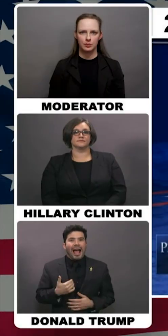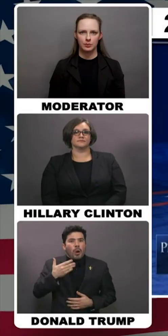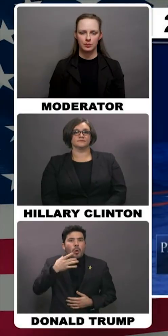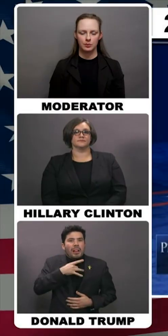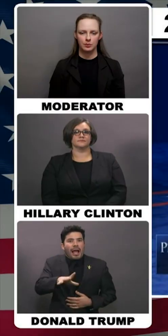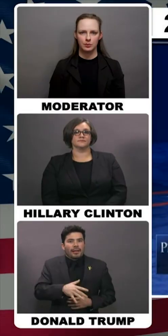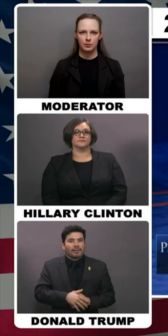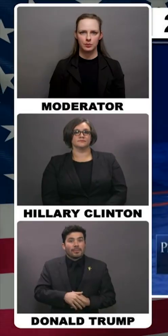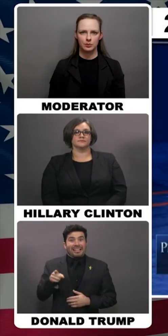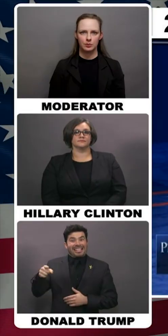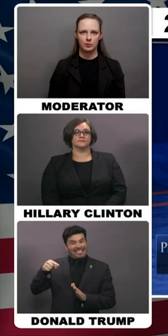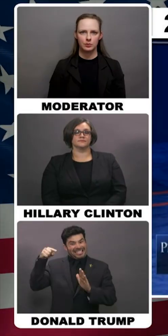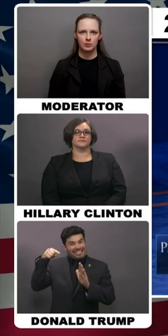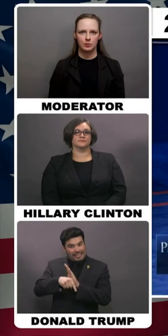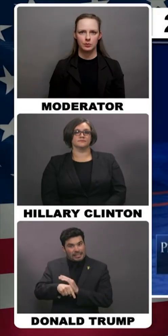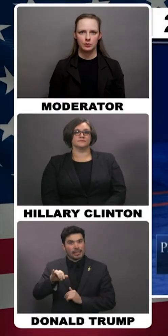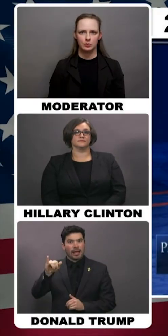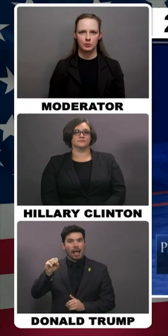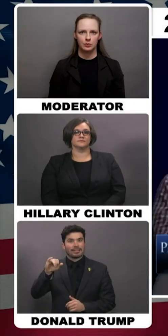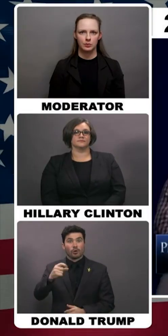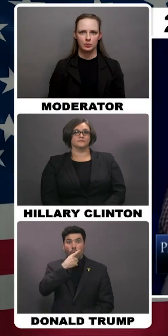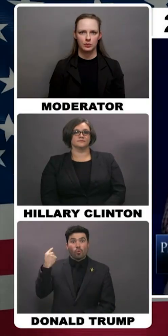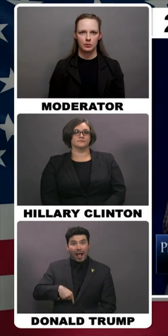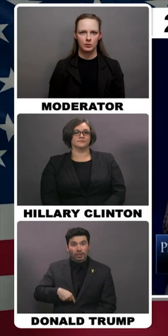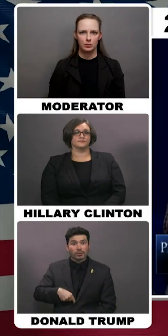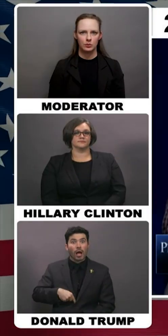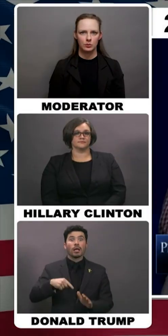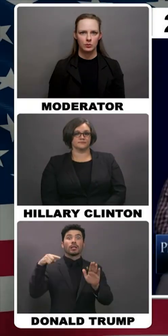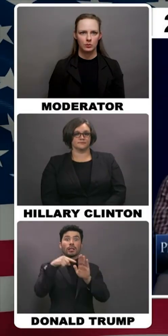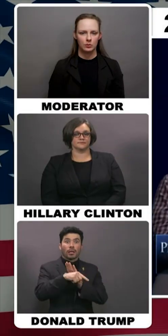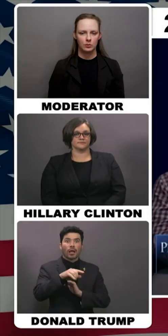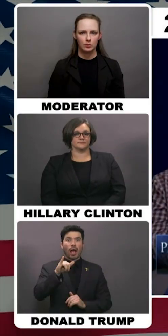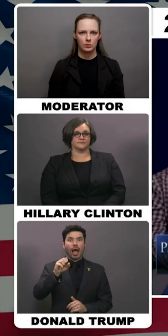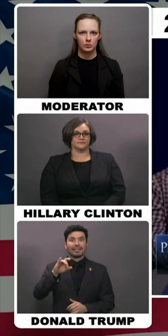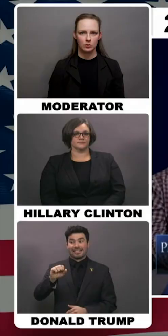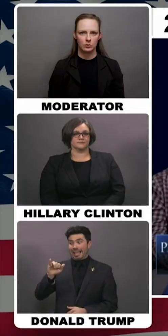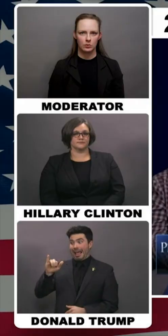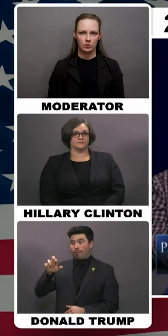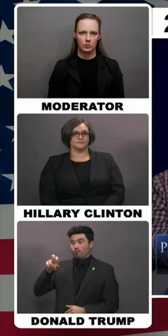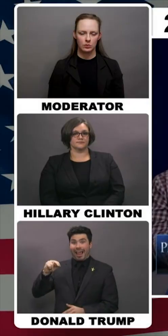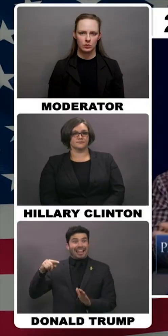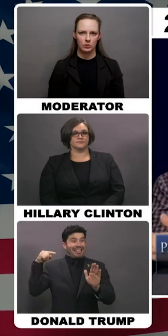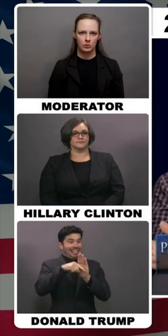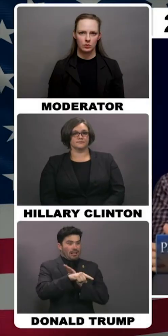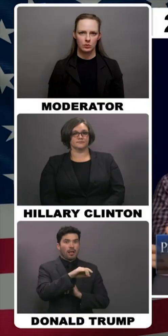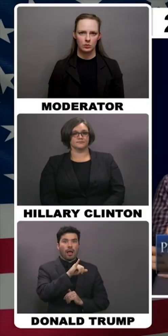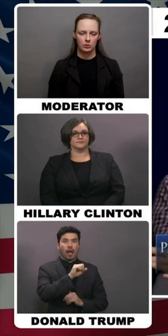Russia is killing isis, and Iran is killing isis. And those three have now lined up